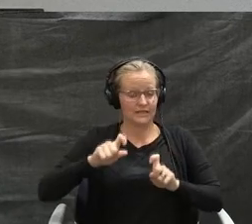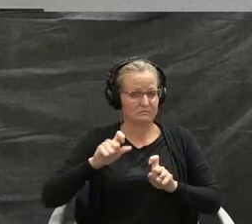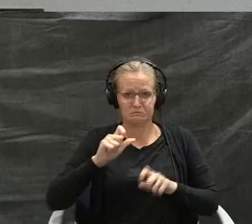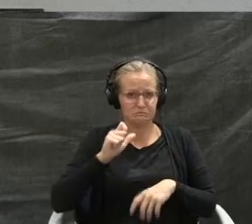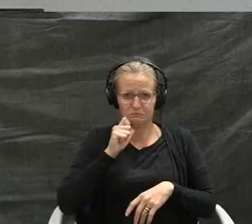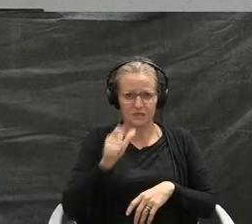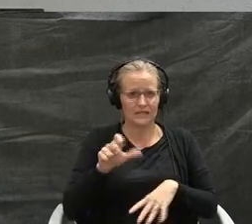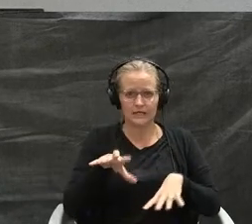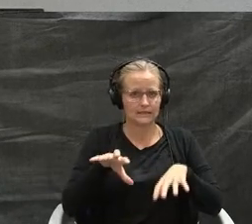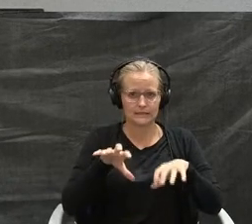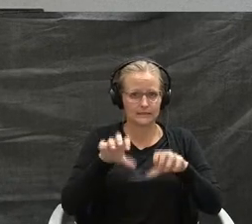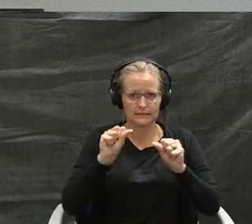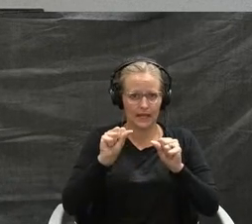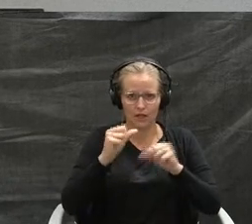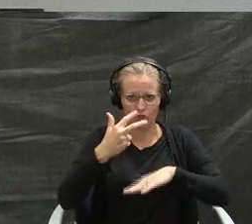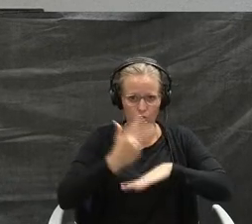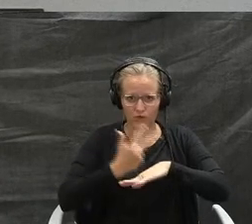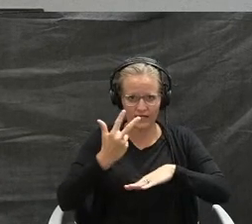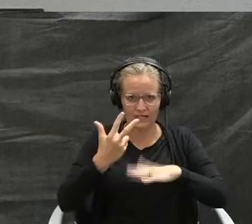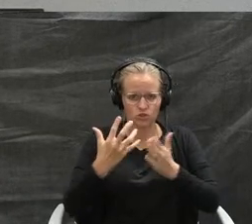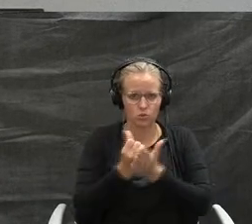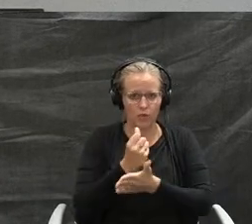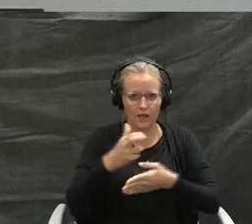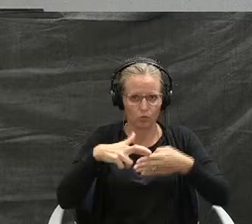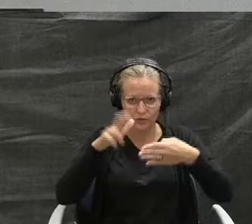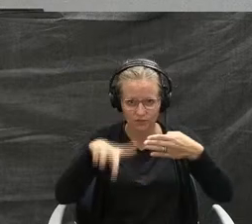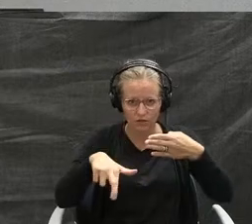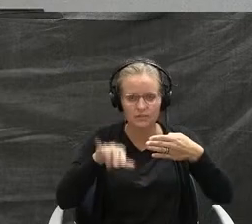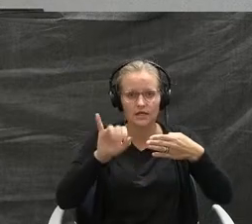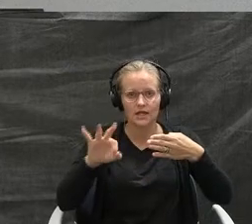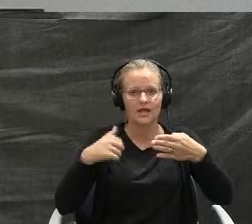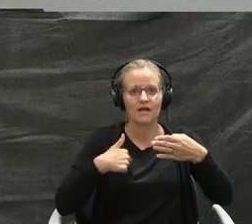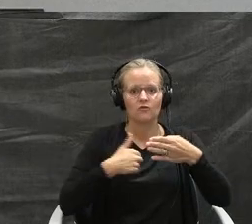results. If we're doing it under under the state's guidance. This